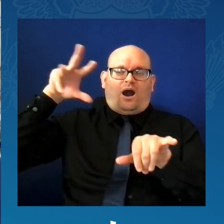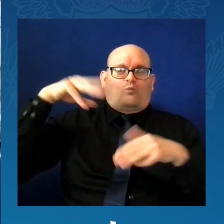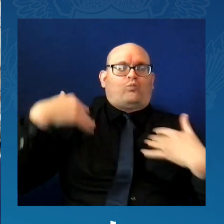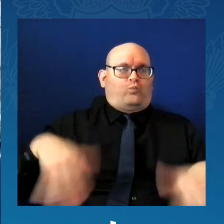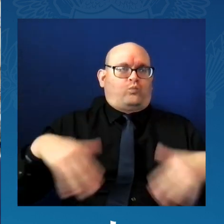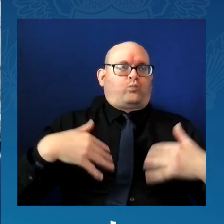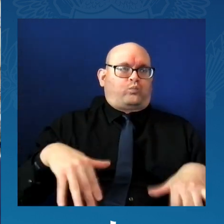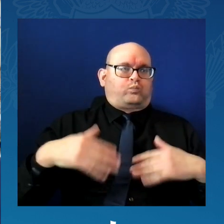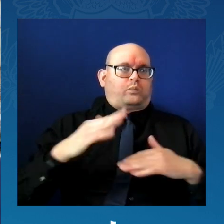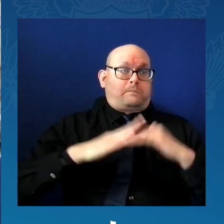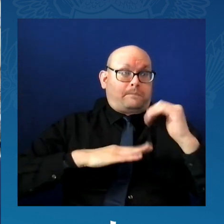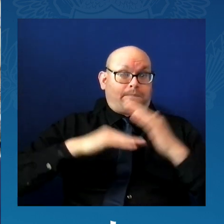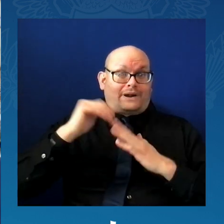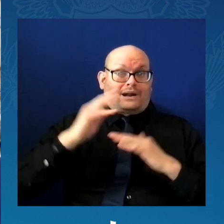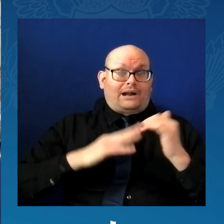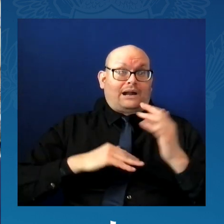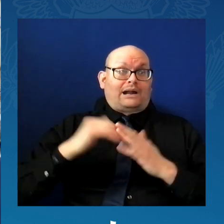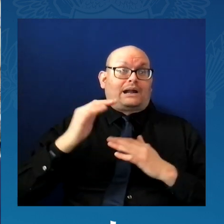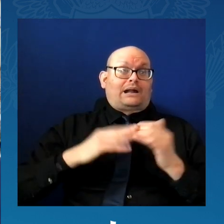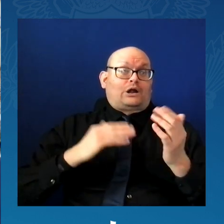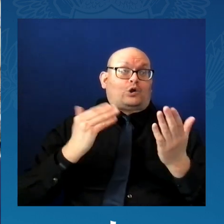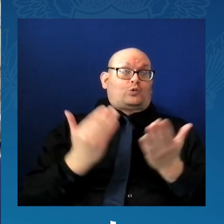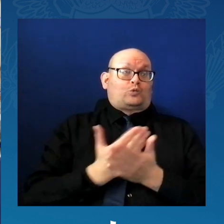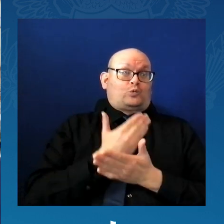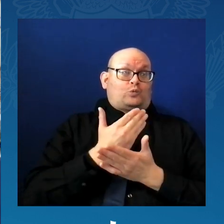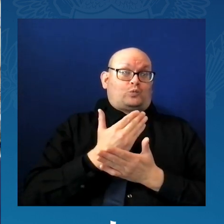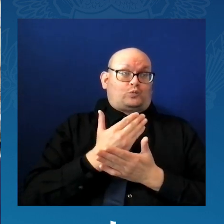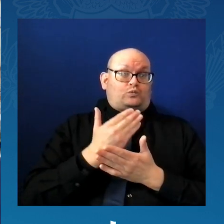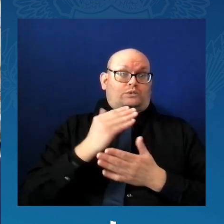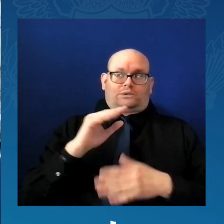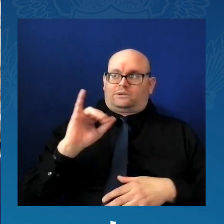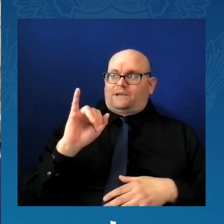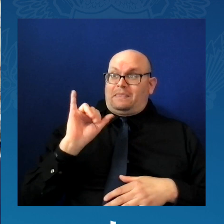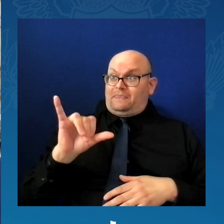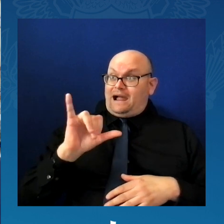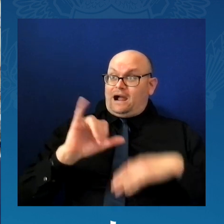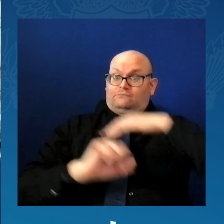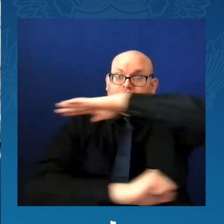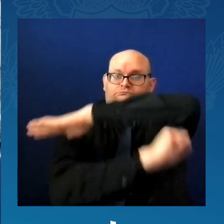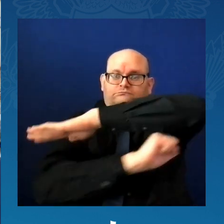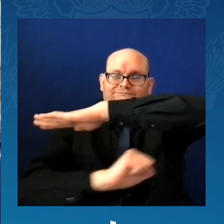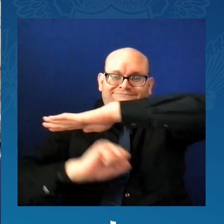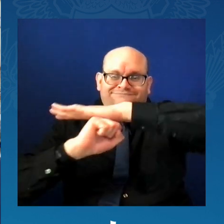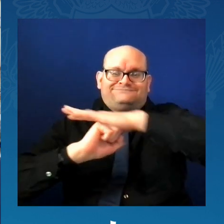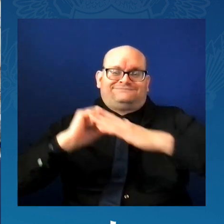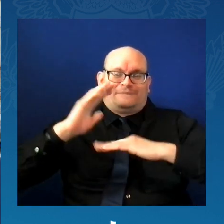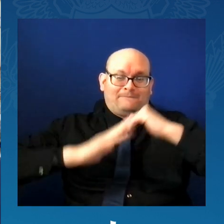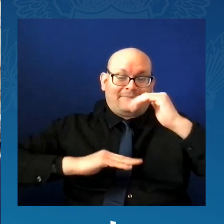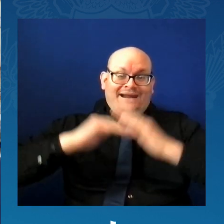to sustain the next generation of ideas. If not, we will have to rely on someone else to do it for us.